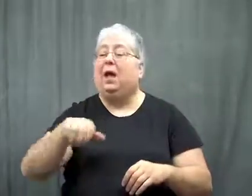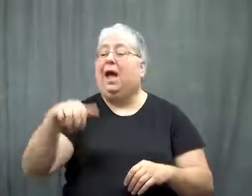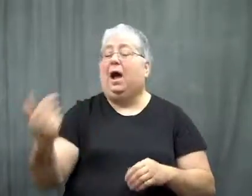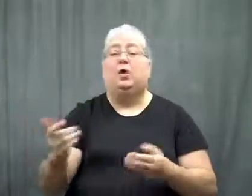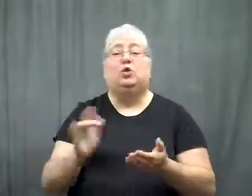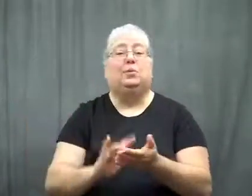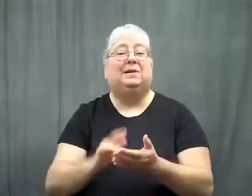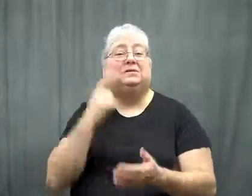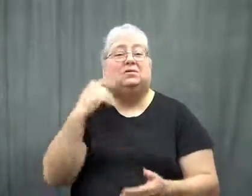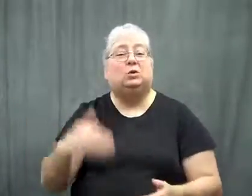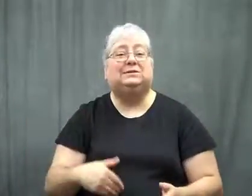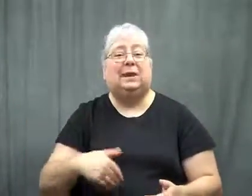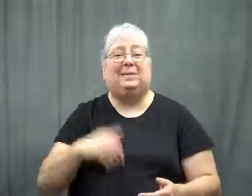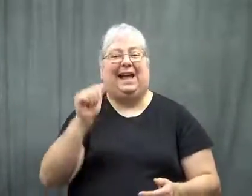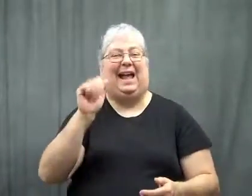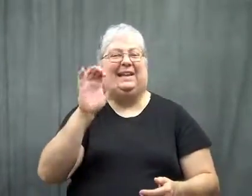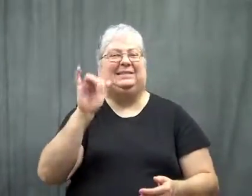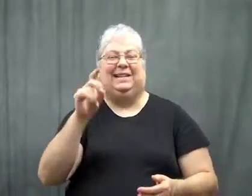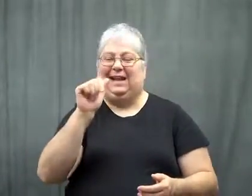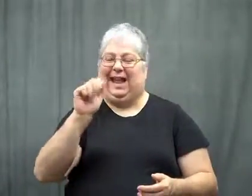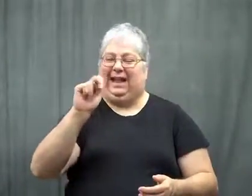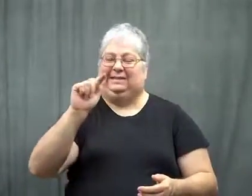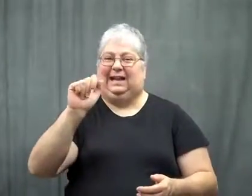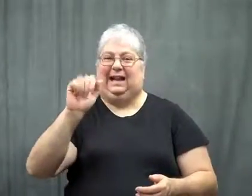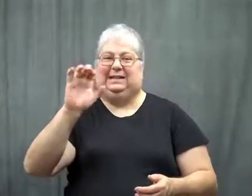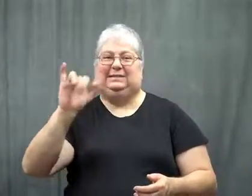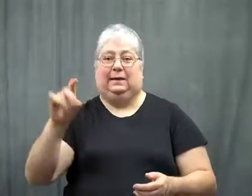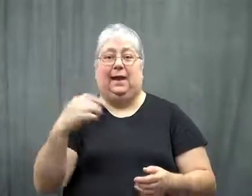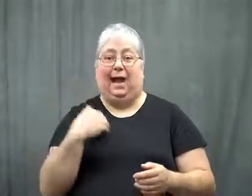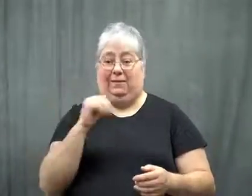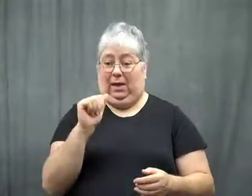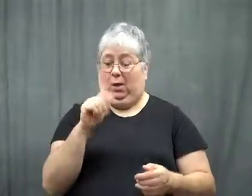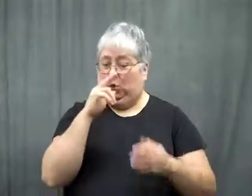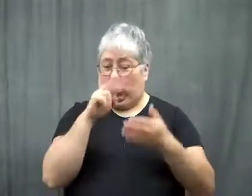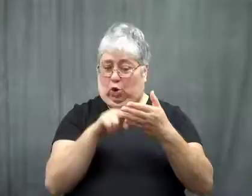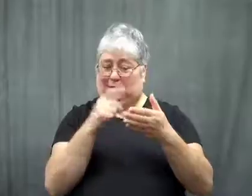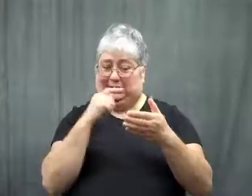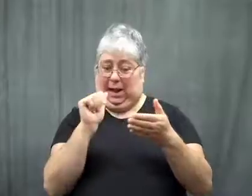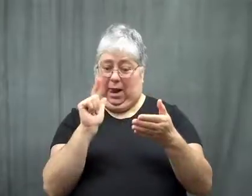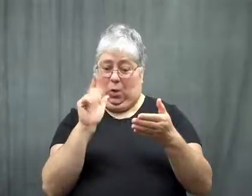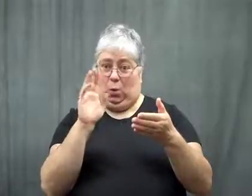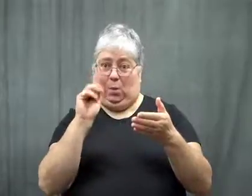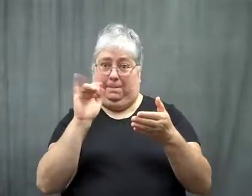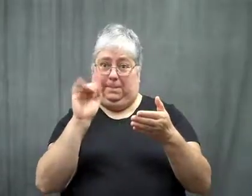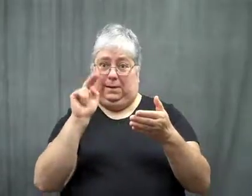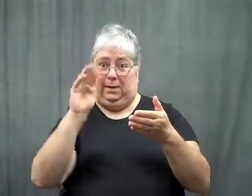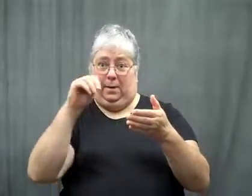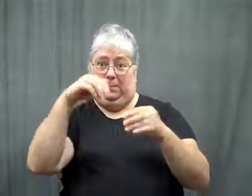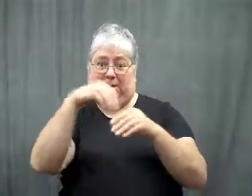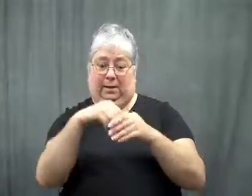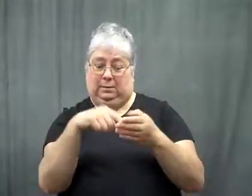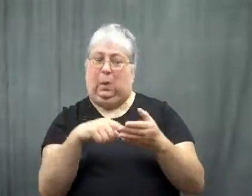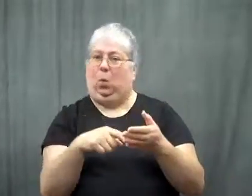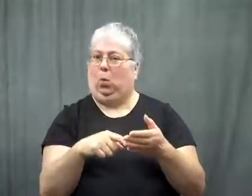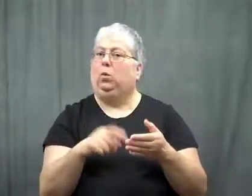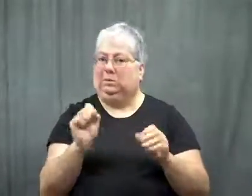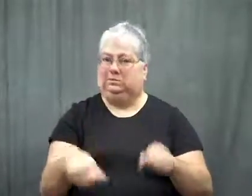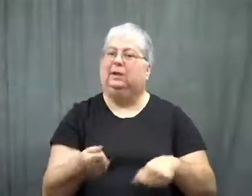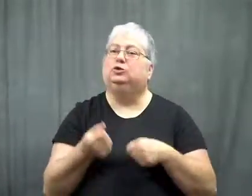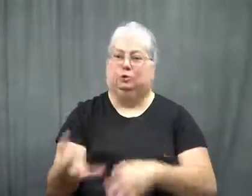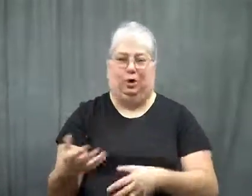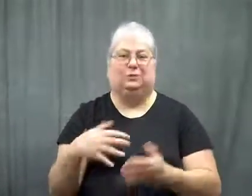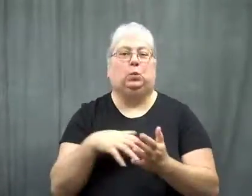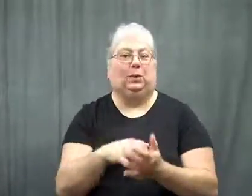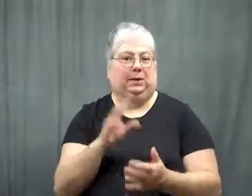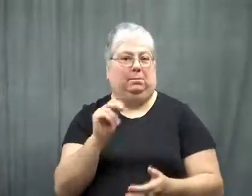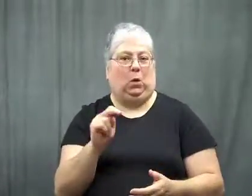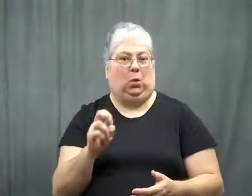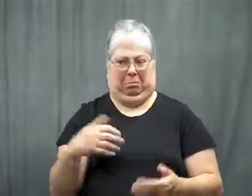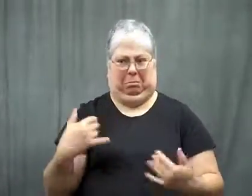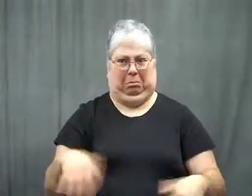Antacids with aluminum as an ingredient can weaken bones too.